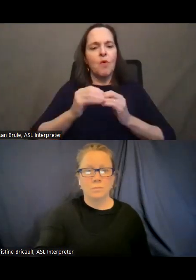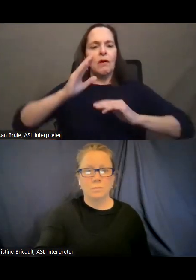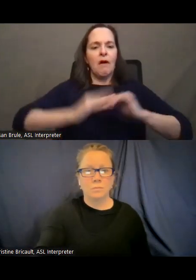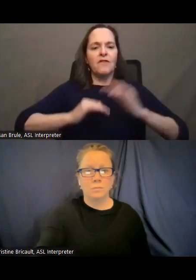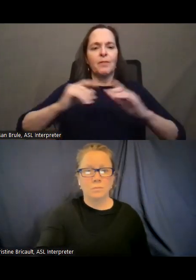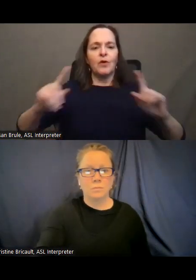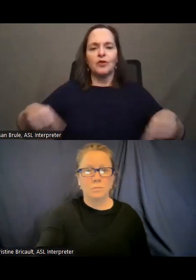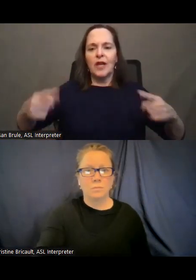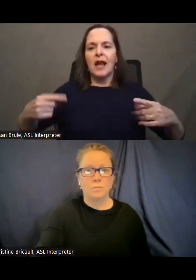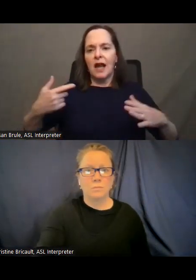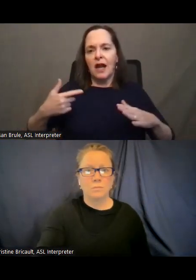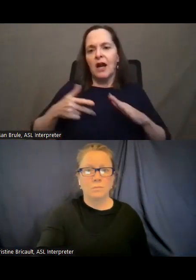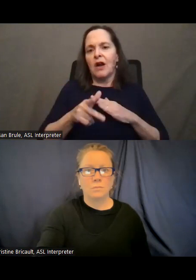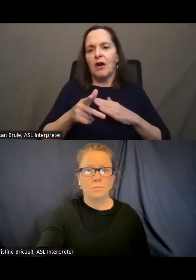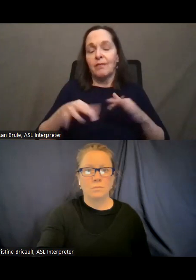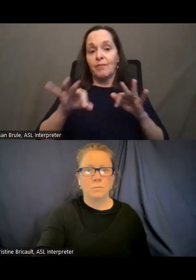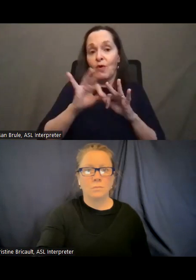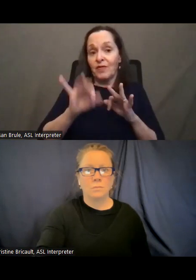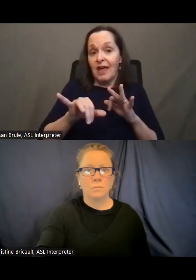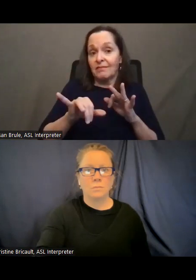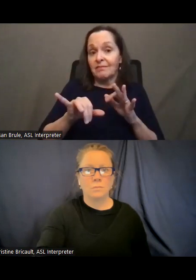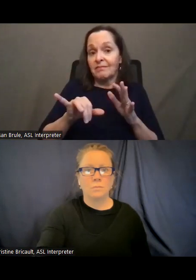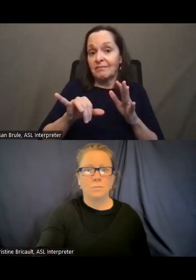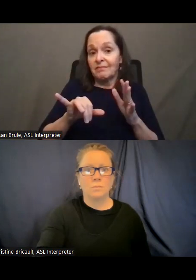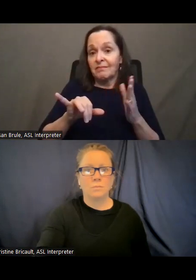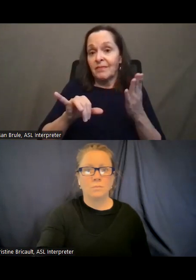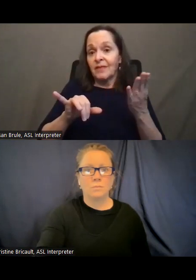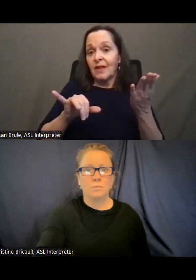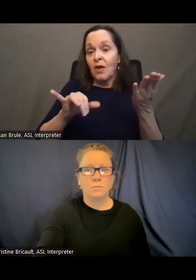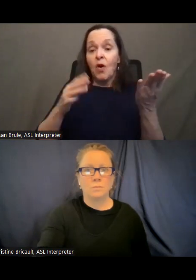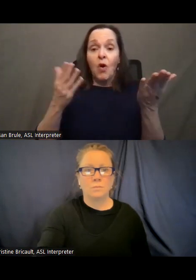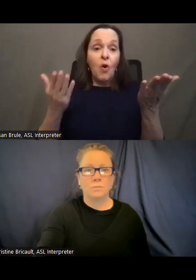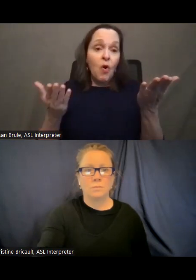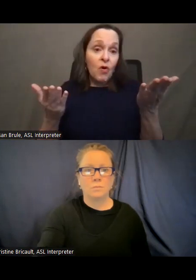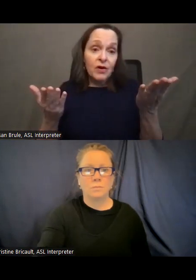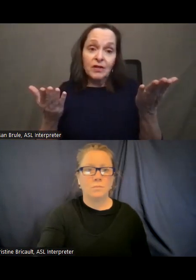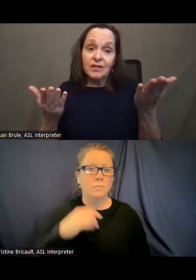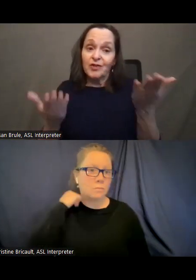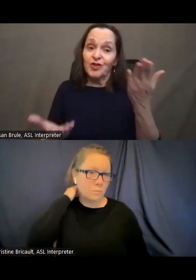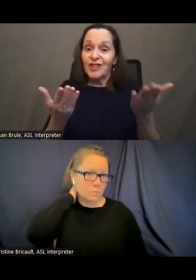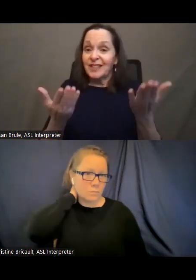It might also mean providing a reasonable modification to policies,